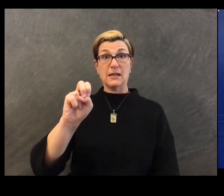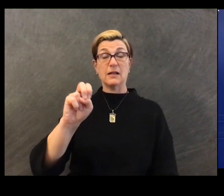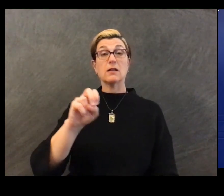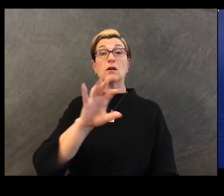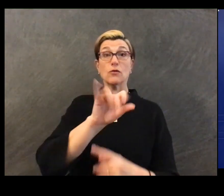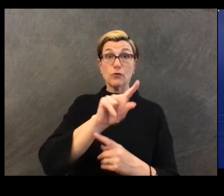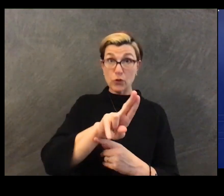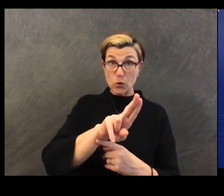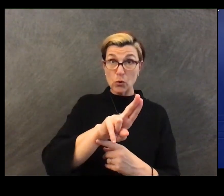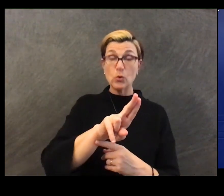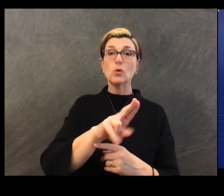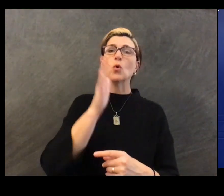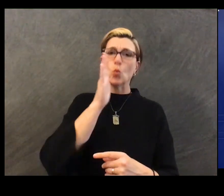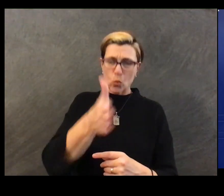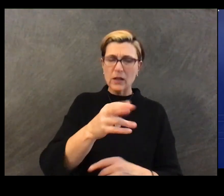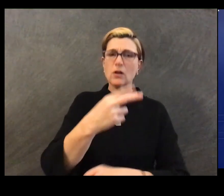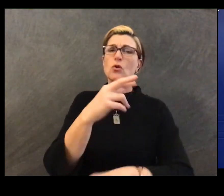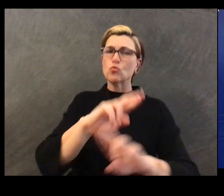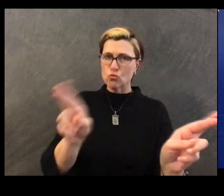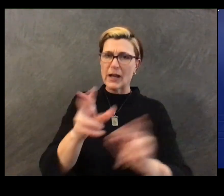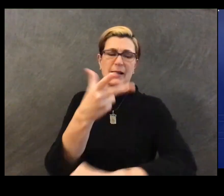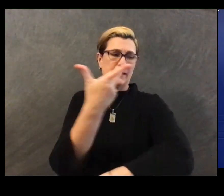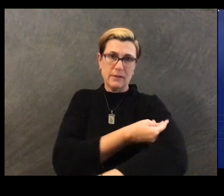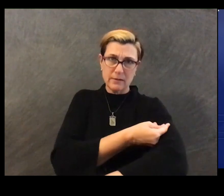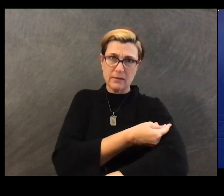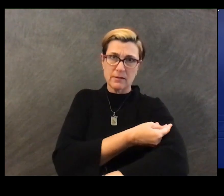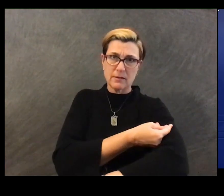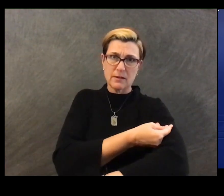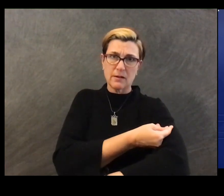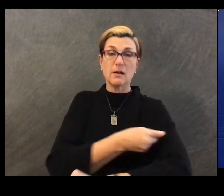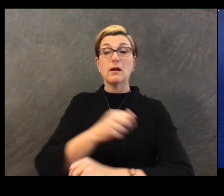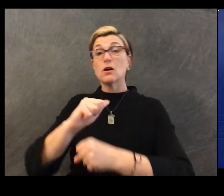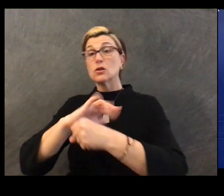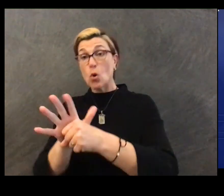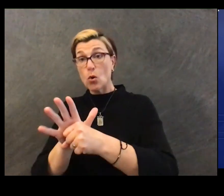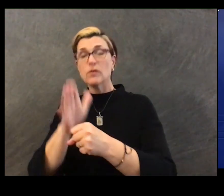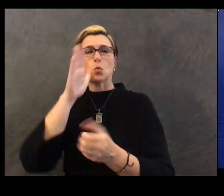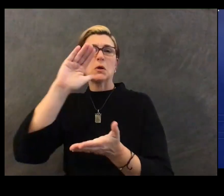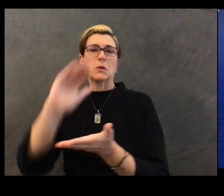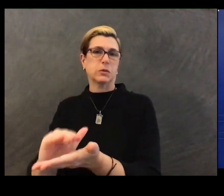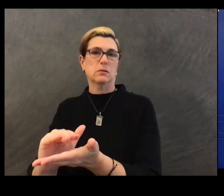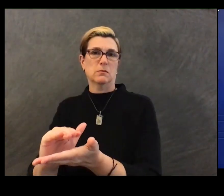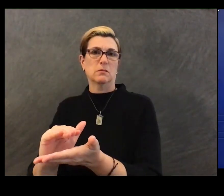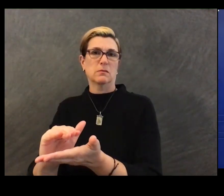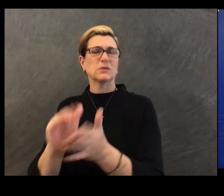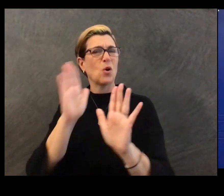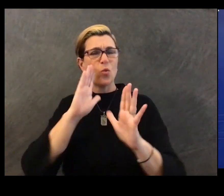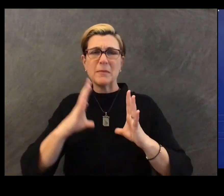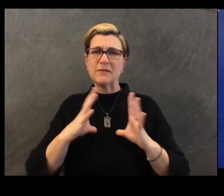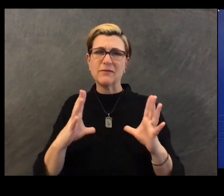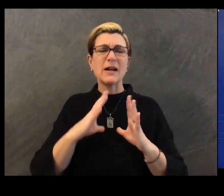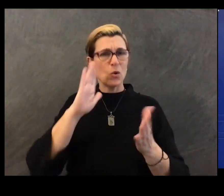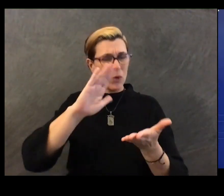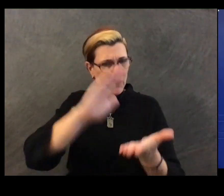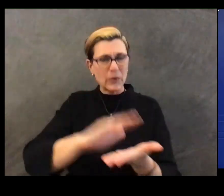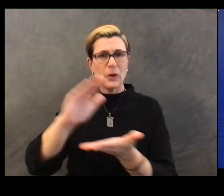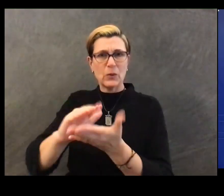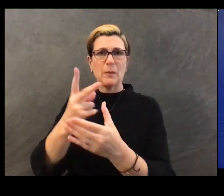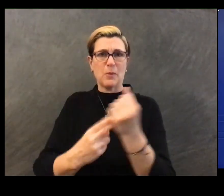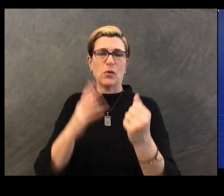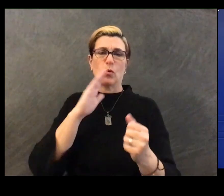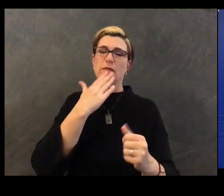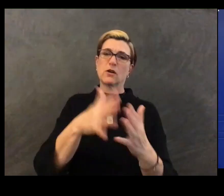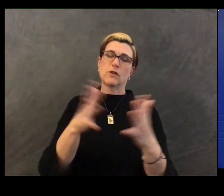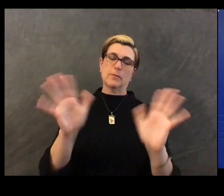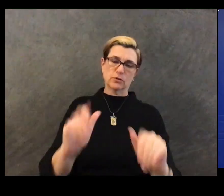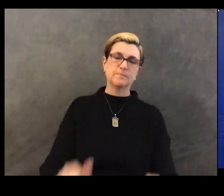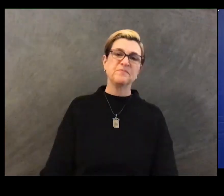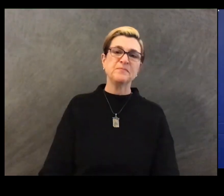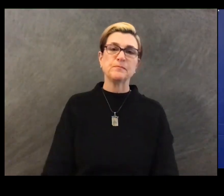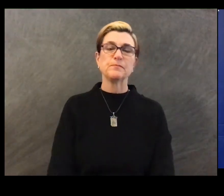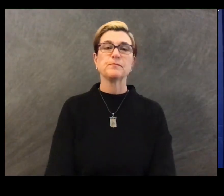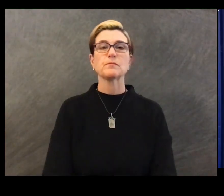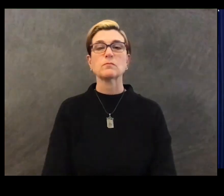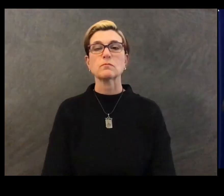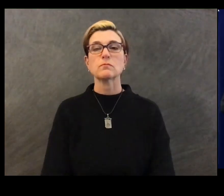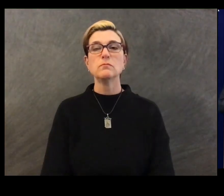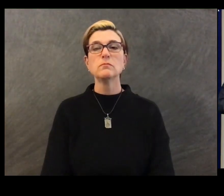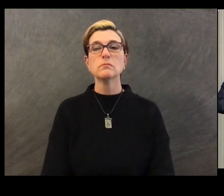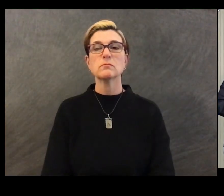to be the Co respiratory disease that we confront thank you very much he was